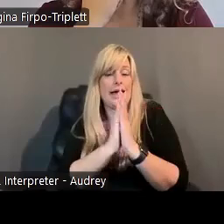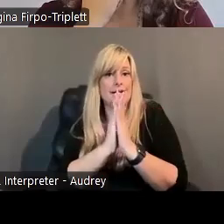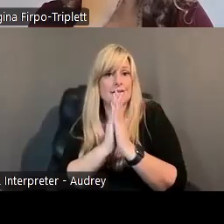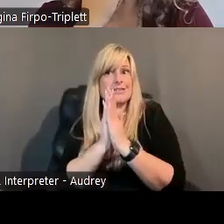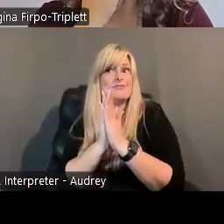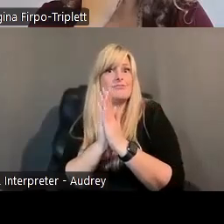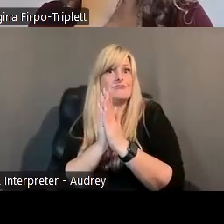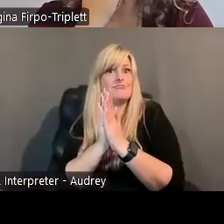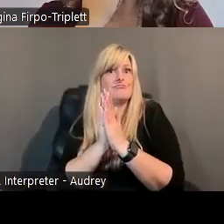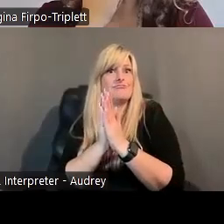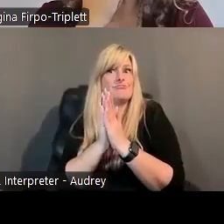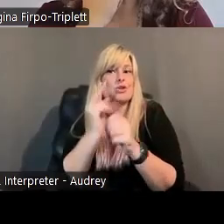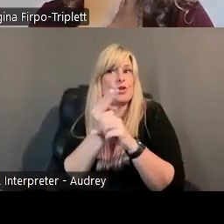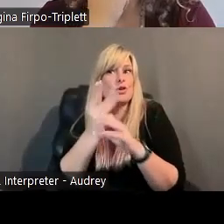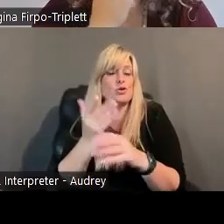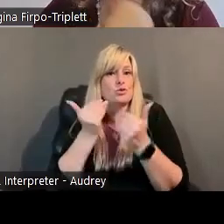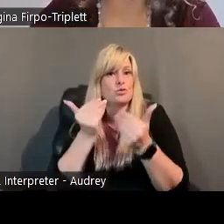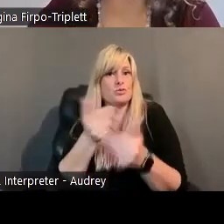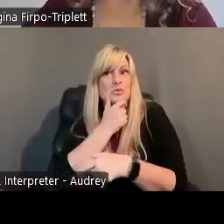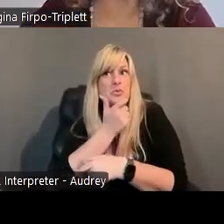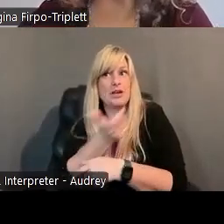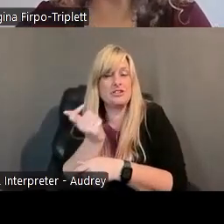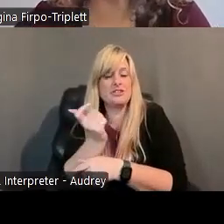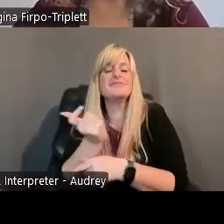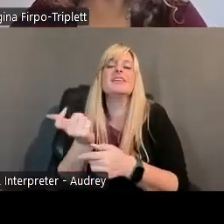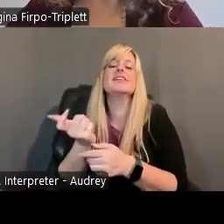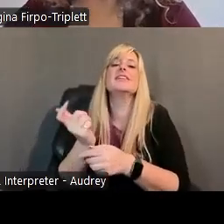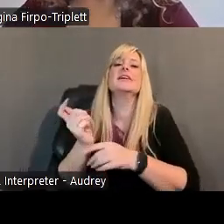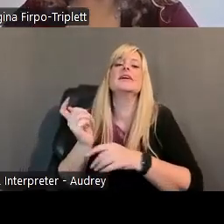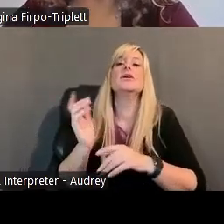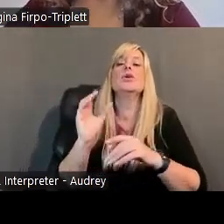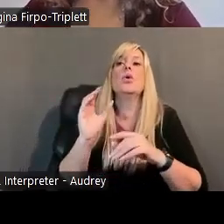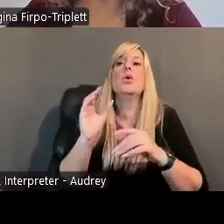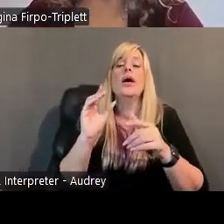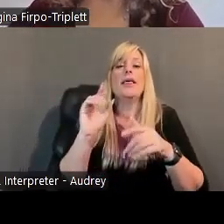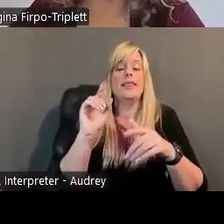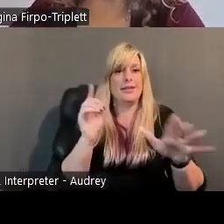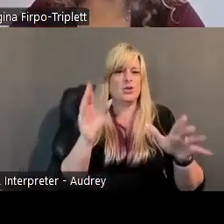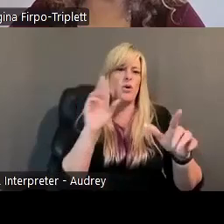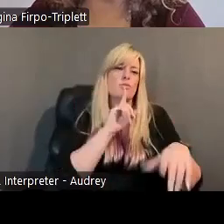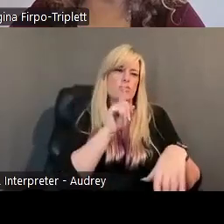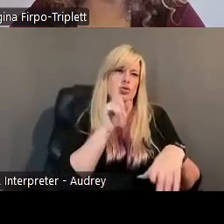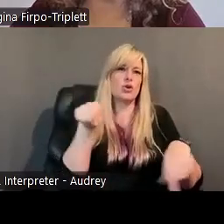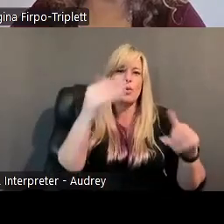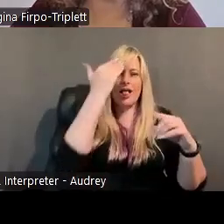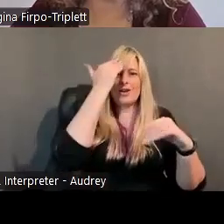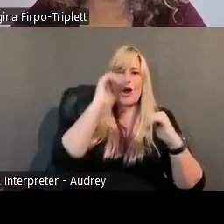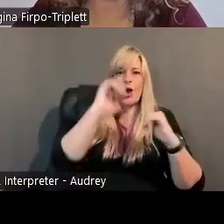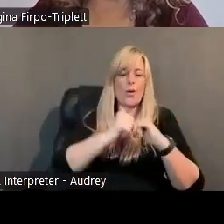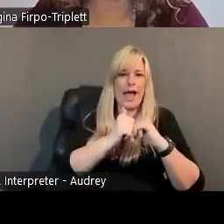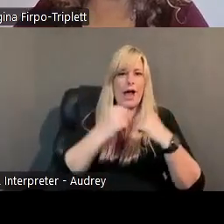So we can move on to the next slide now. So I'm sure you all know how human subjects research can